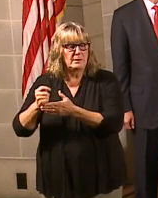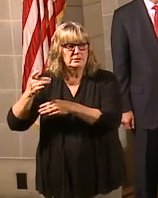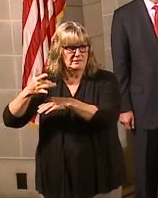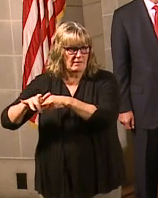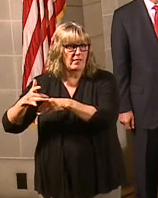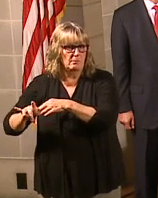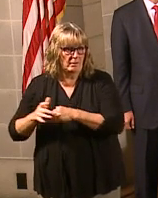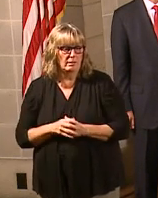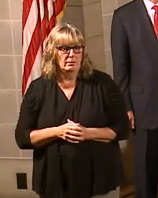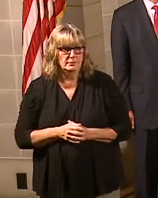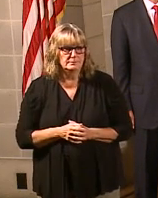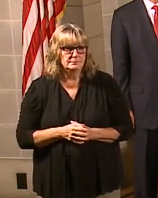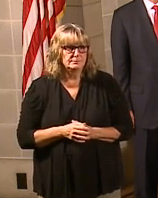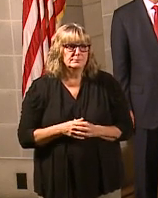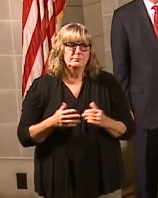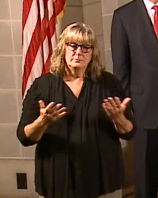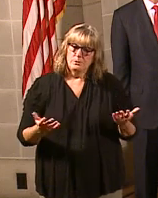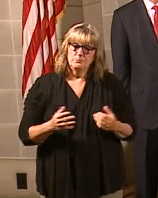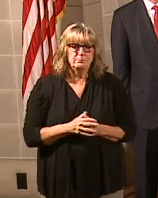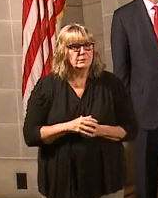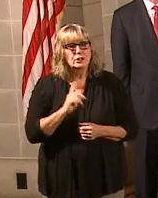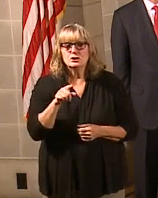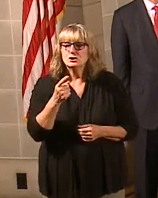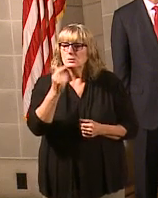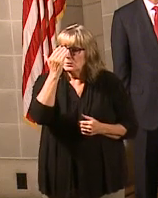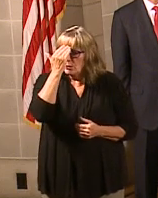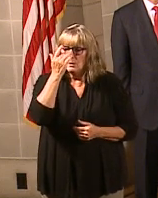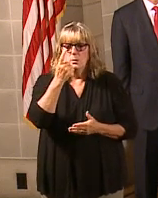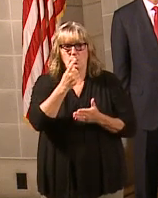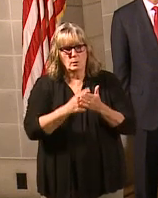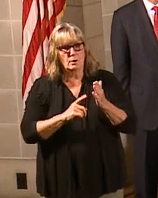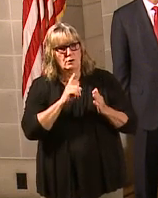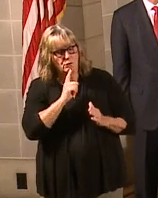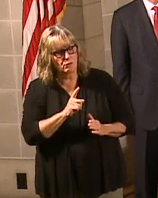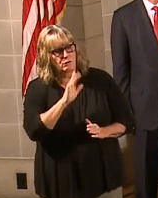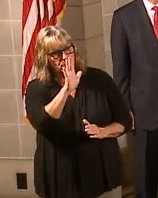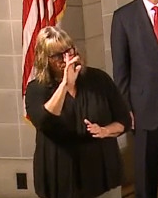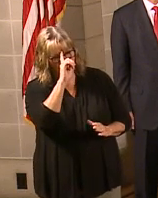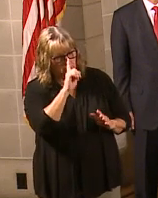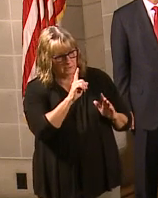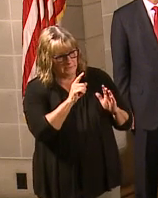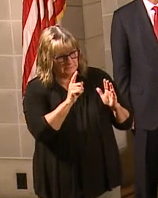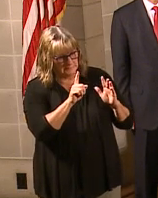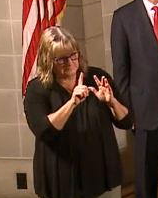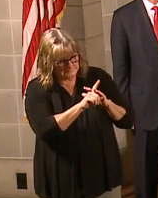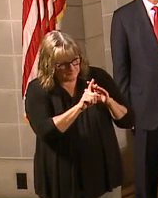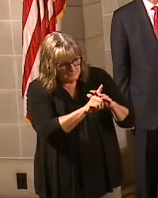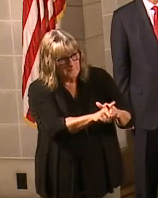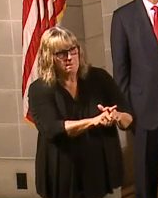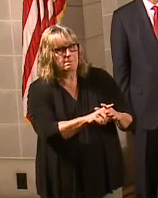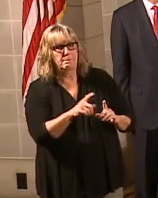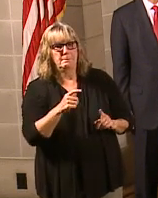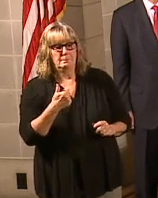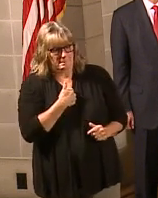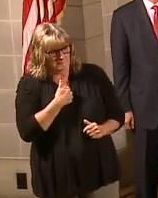THE MONOCLONAL ANTIBODIES, WE CURRENTLY HAVE 1700 COURSES OF ANTIBODIES AVAILABLE IN THIS STATE.